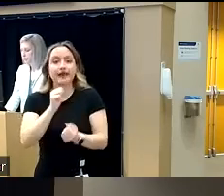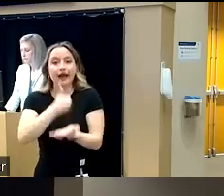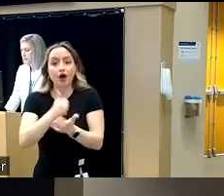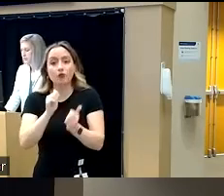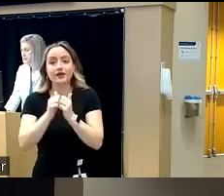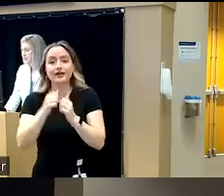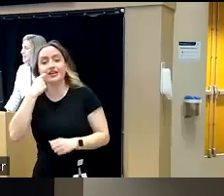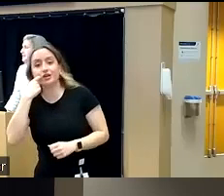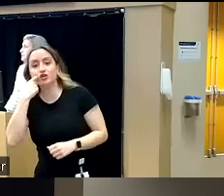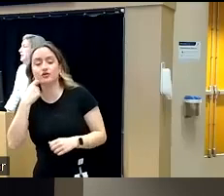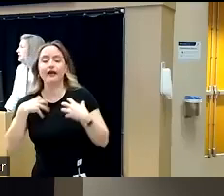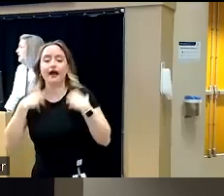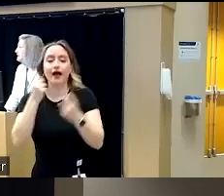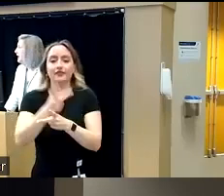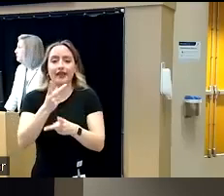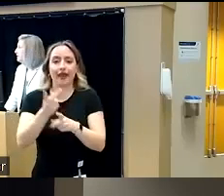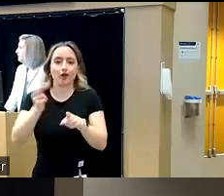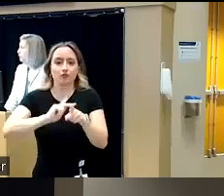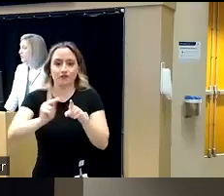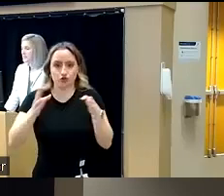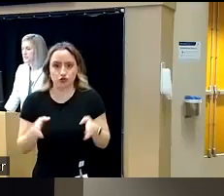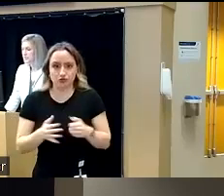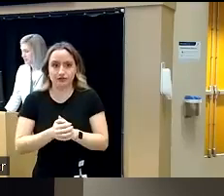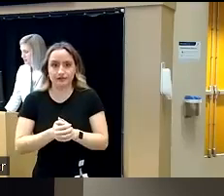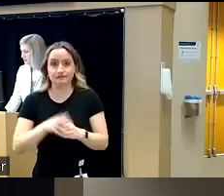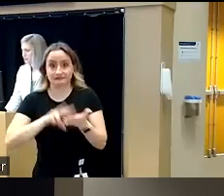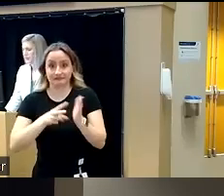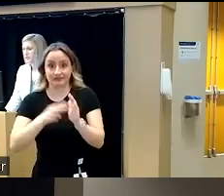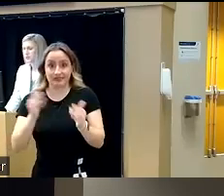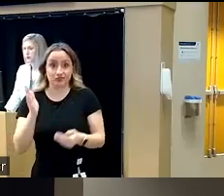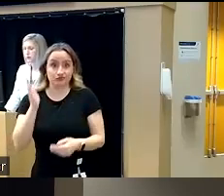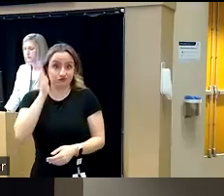Health Care Professionals seems like the next step for the addiction certification program